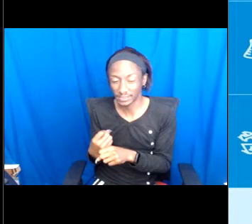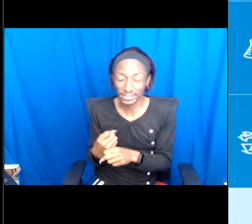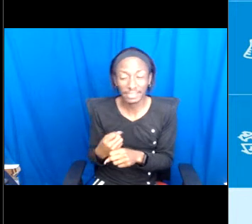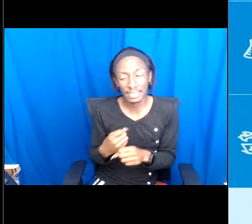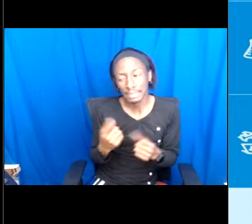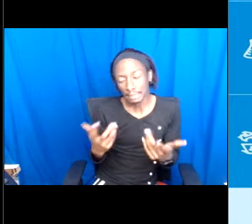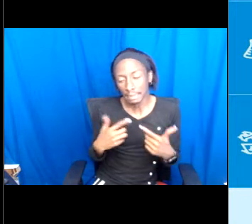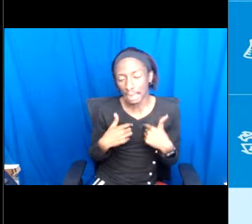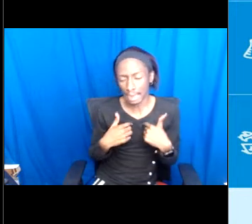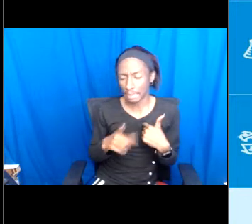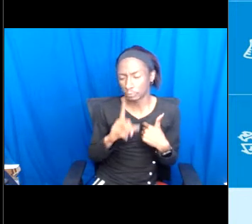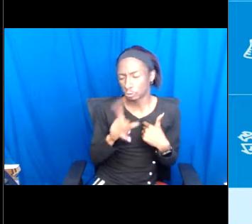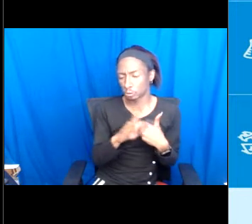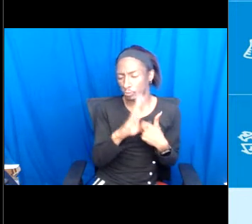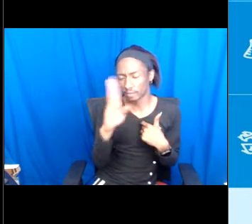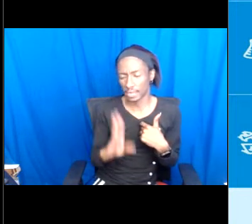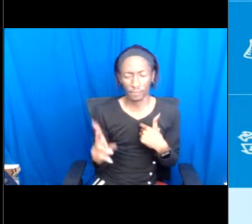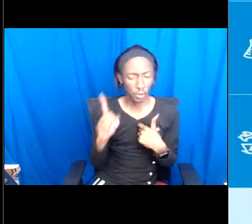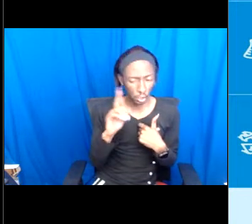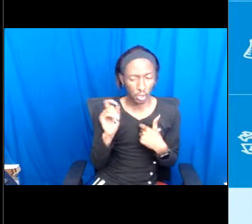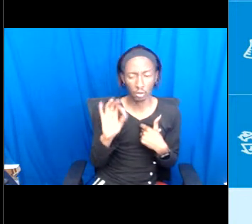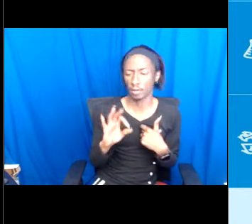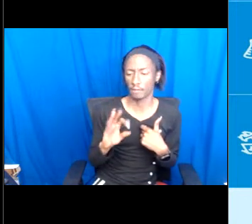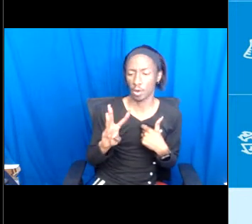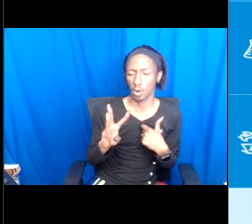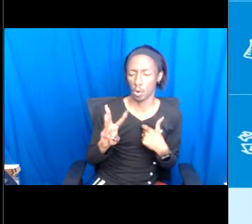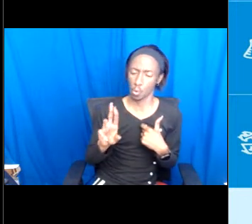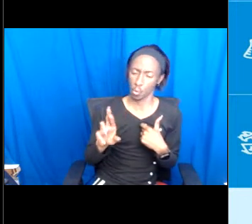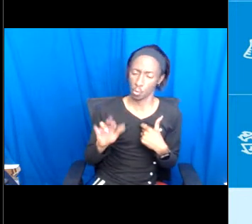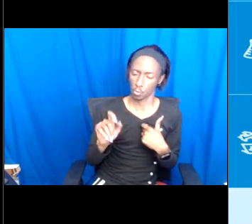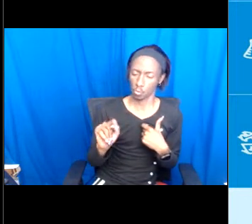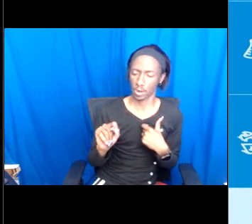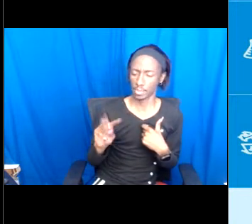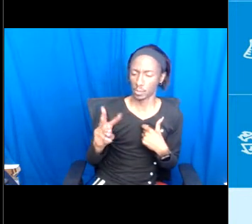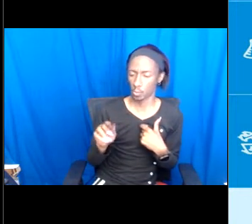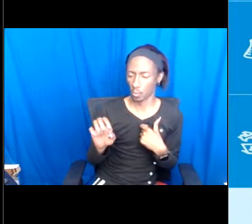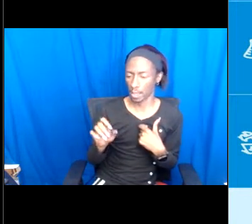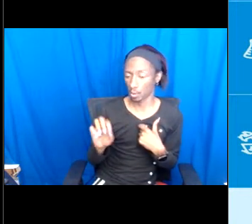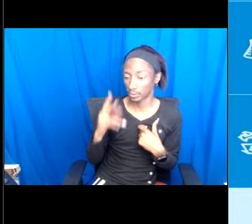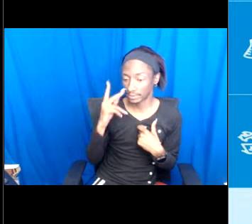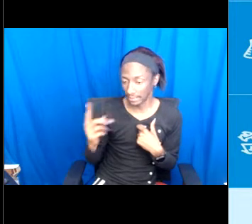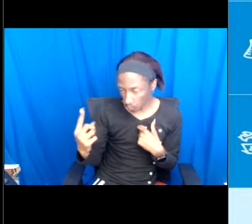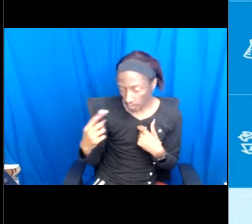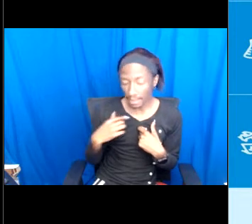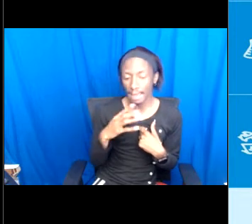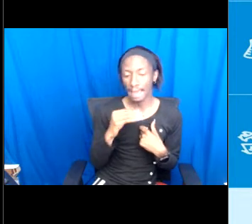never even heard of a right whale much less see one. And hopefully our efforts to help prevent...